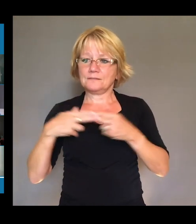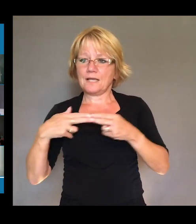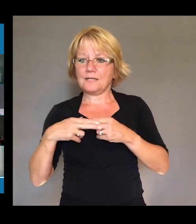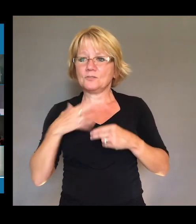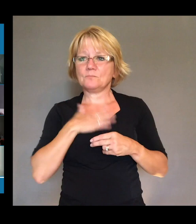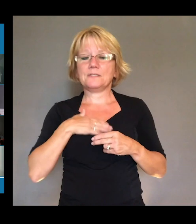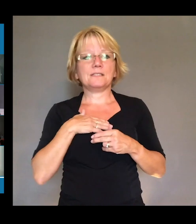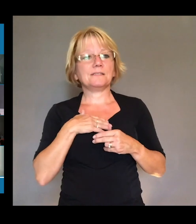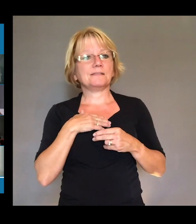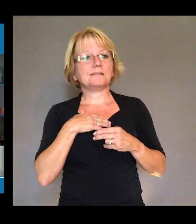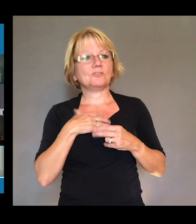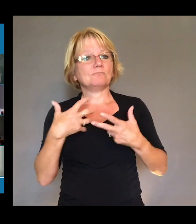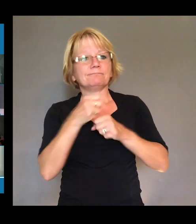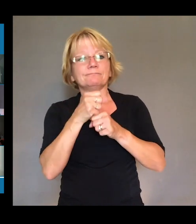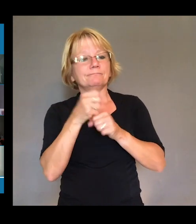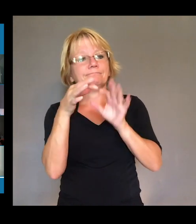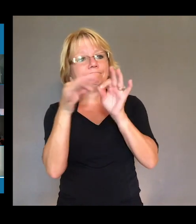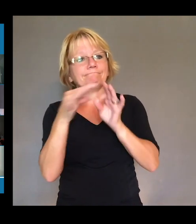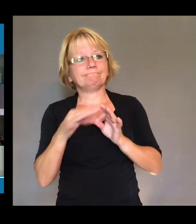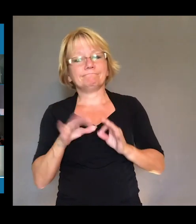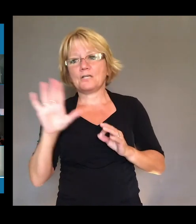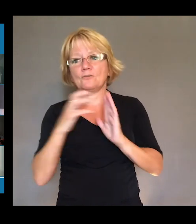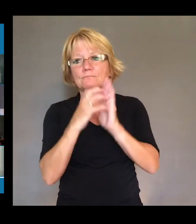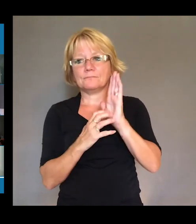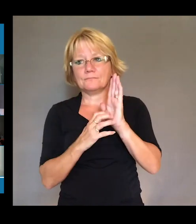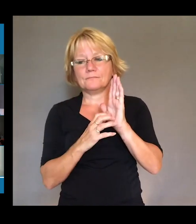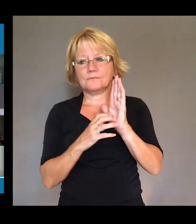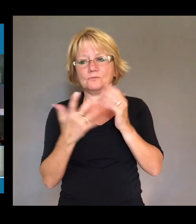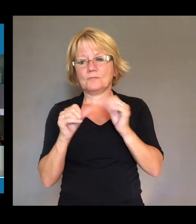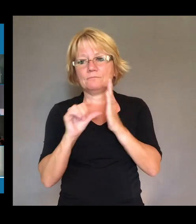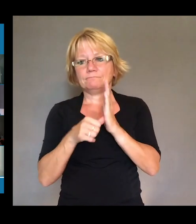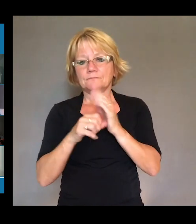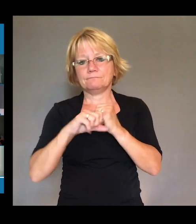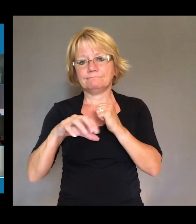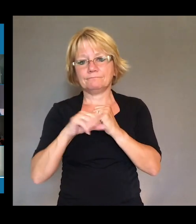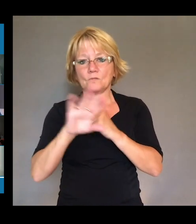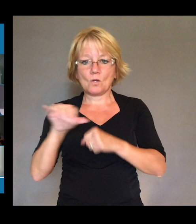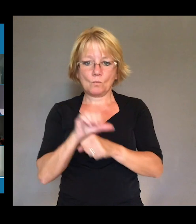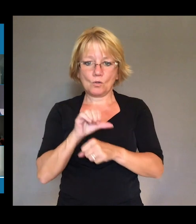if you can just do a brief, you know, run through of your items there, it's a good way to kind of plug some of your work.